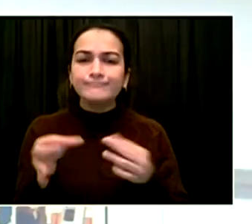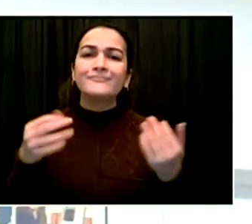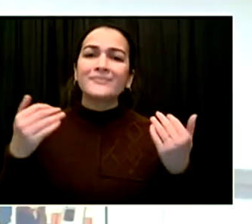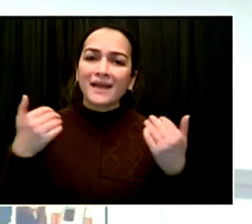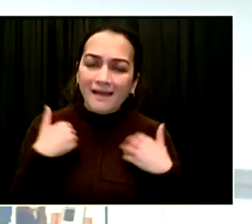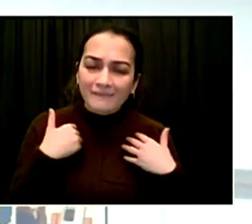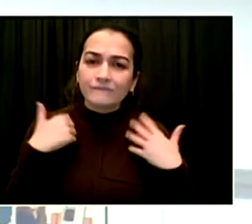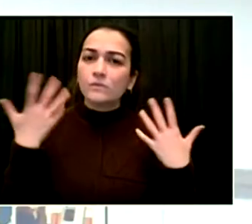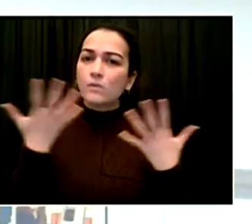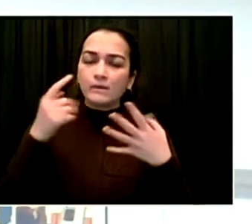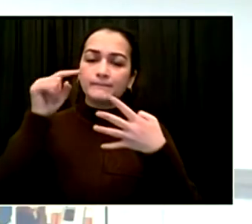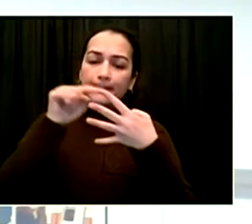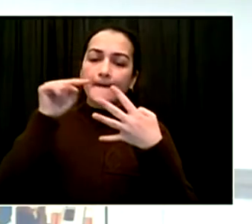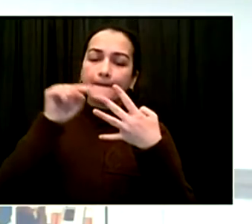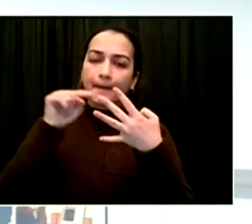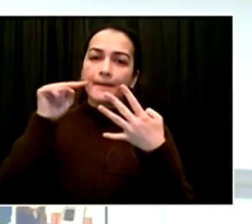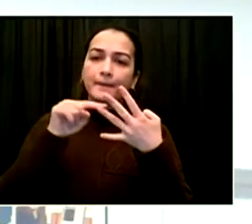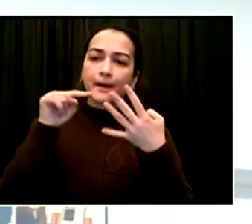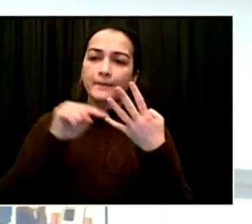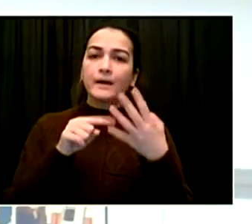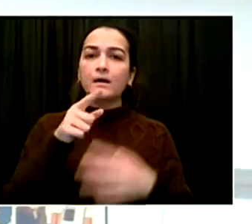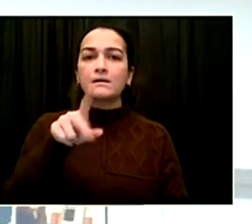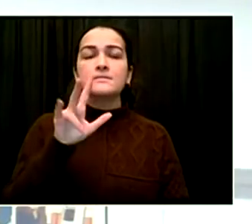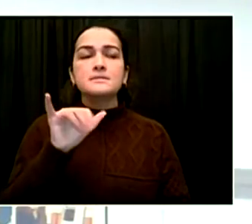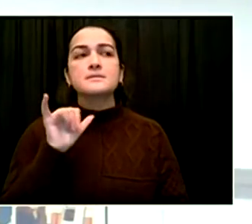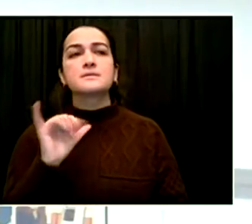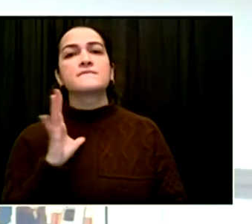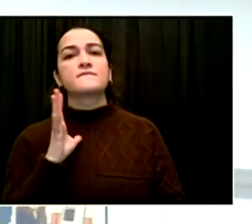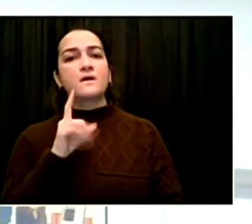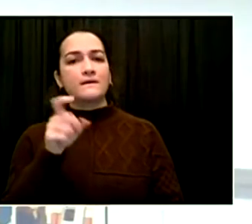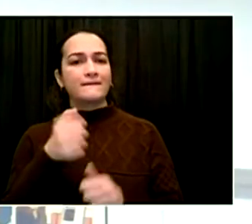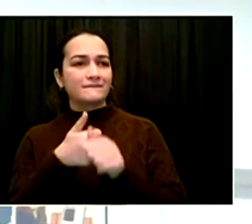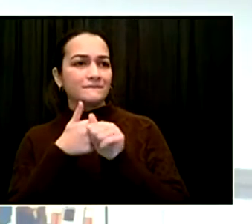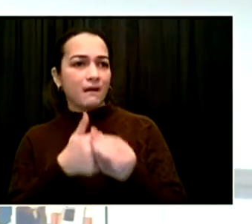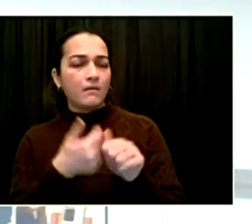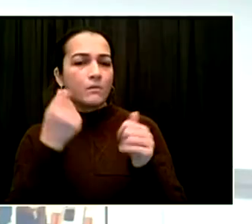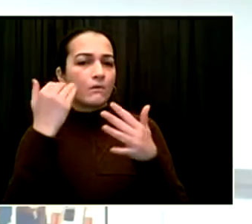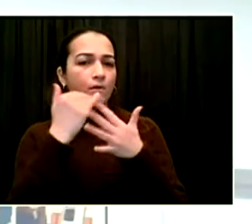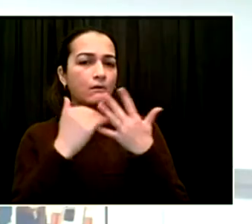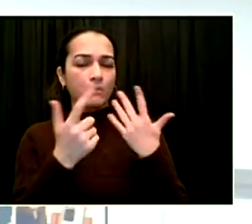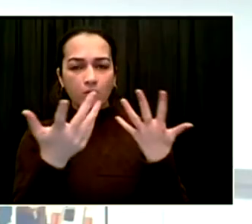ANTIBODY TREATMENT AND HELP PEOPLE GET LINKED UP TO THAT CARE.